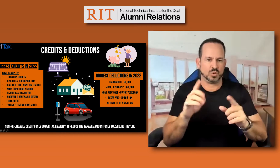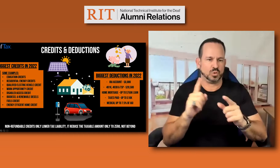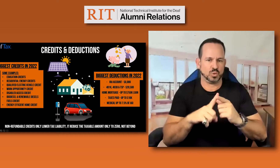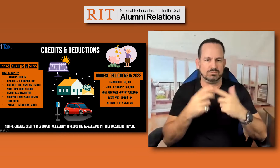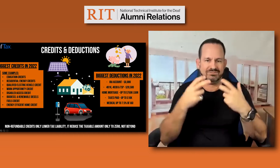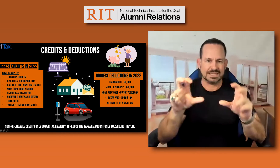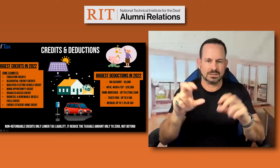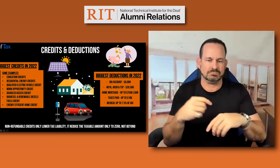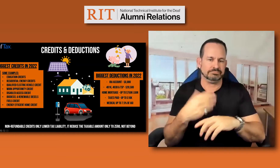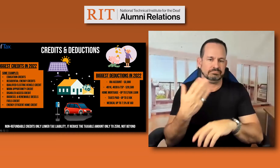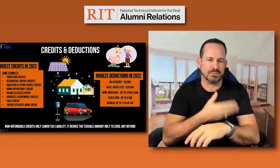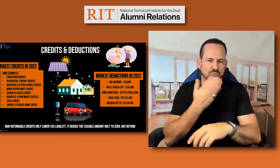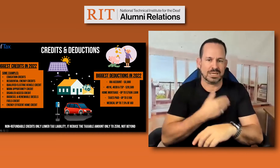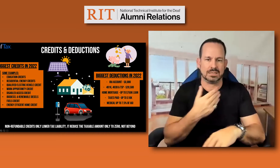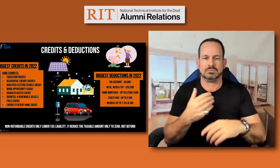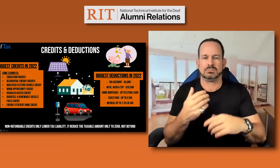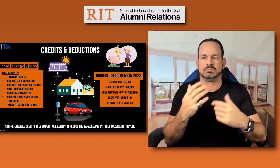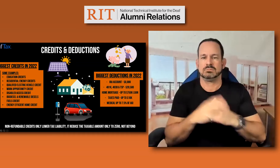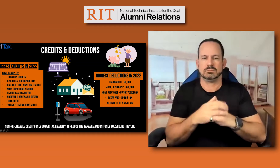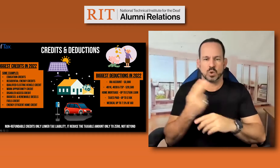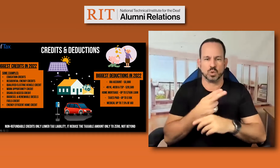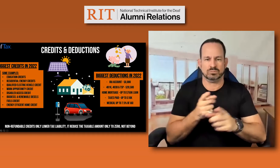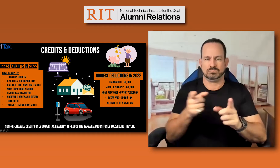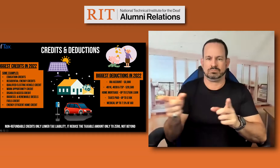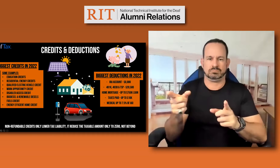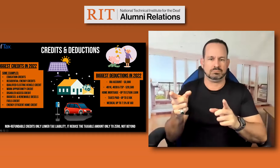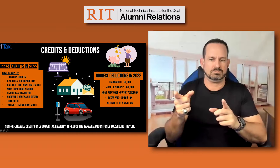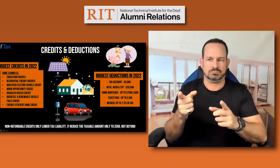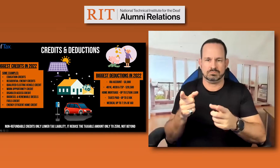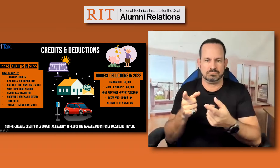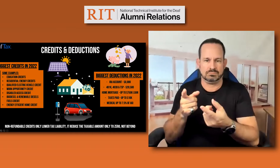This is to promote behavior to...